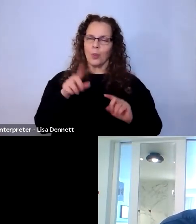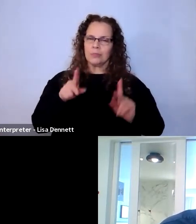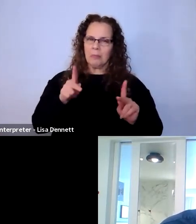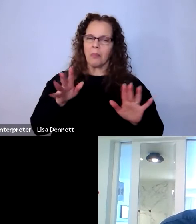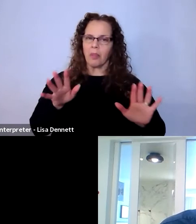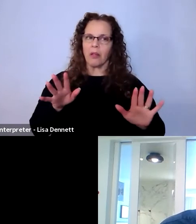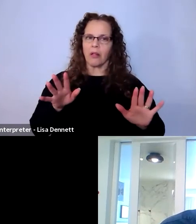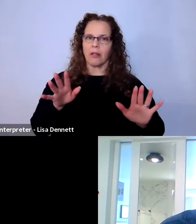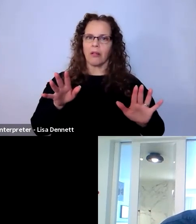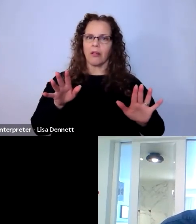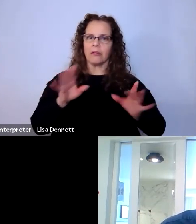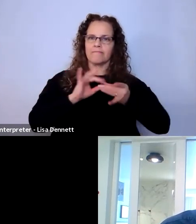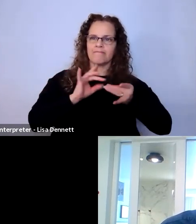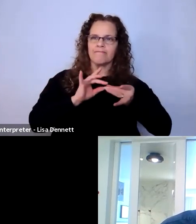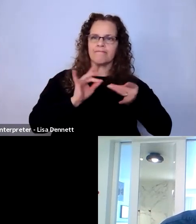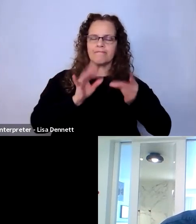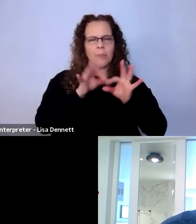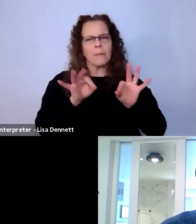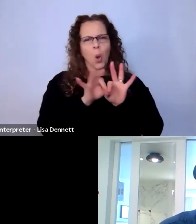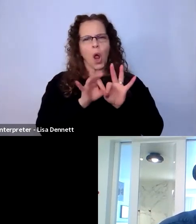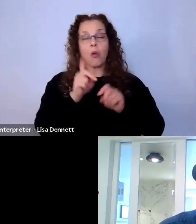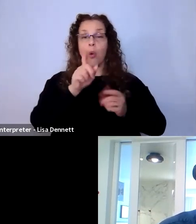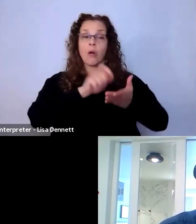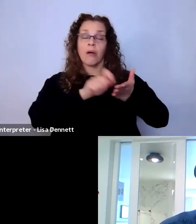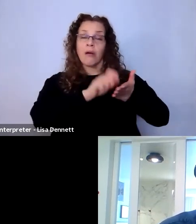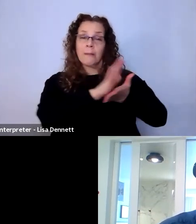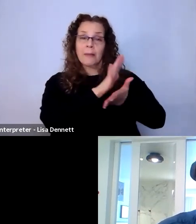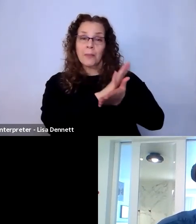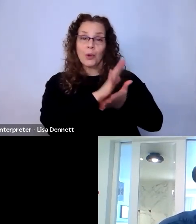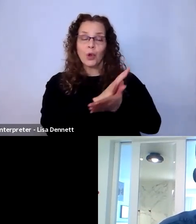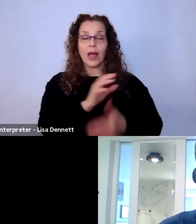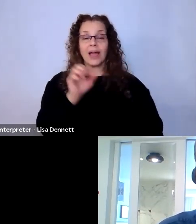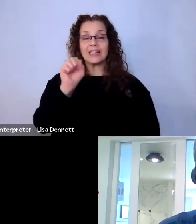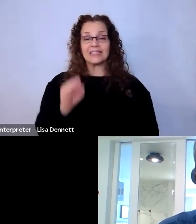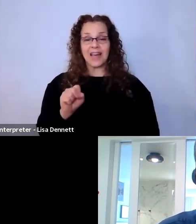who submit papers or presentations to things like South by Southwest or a large.